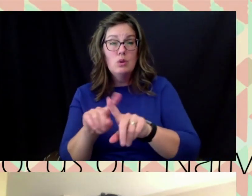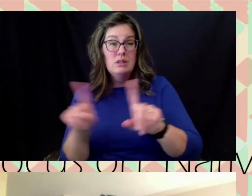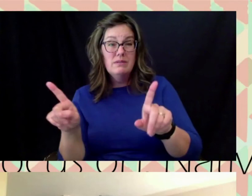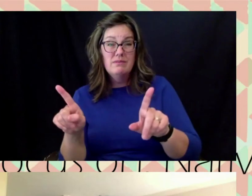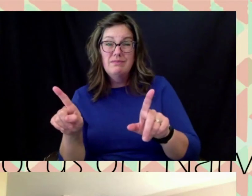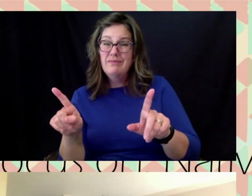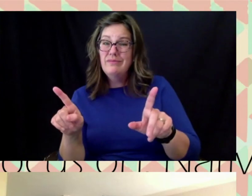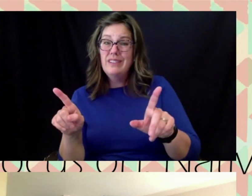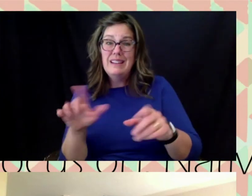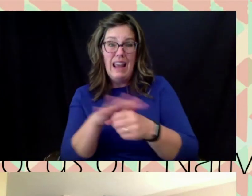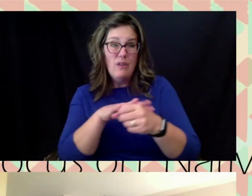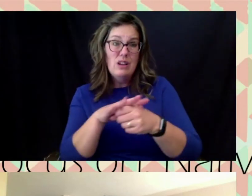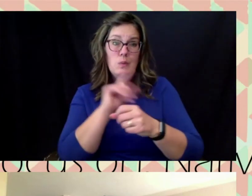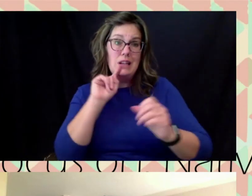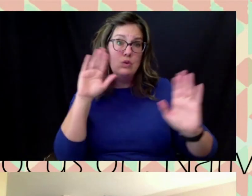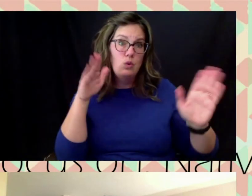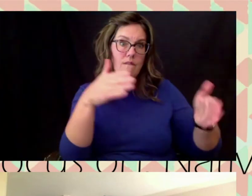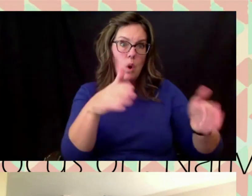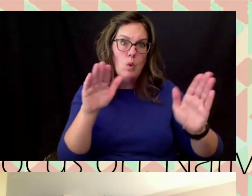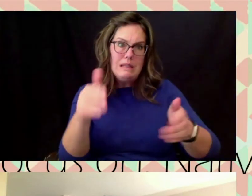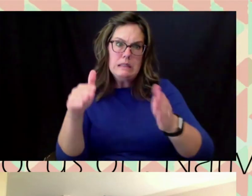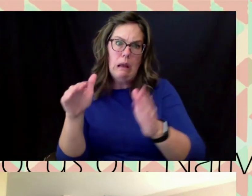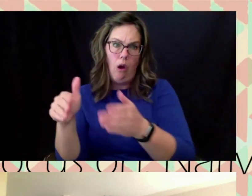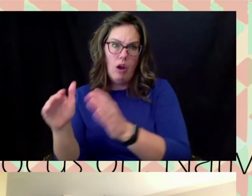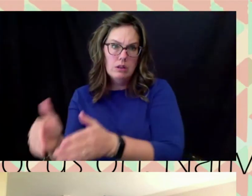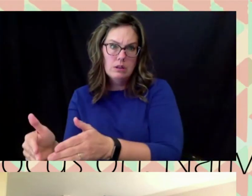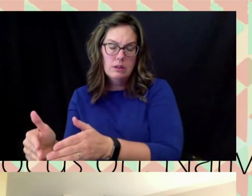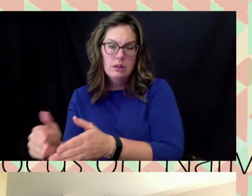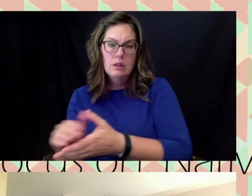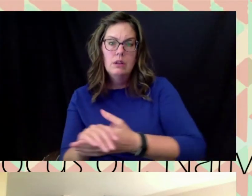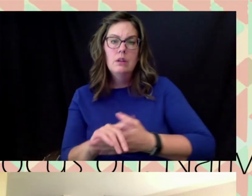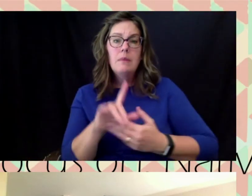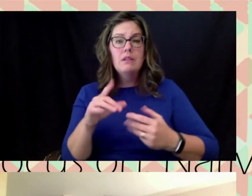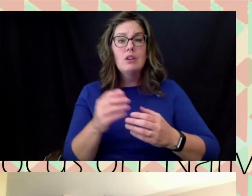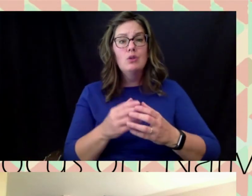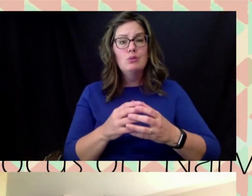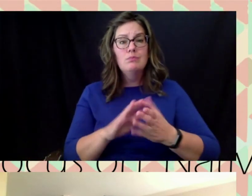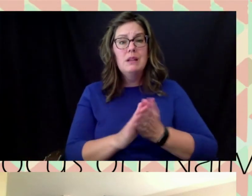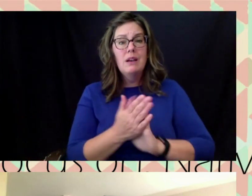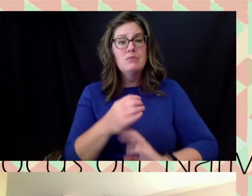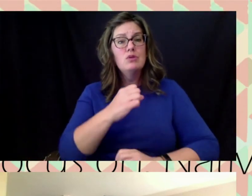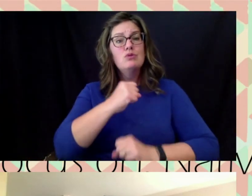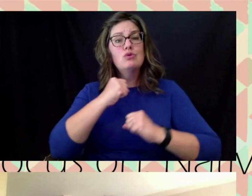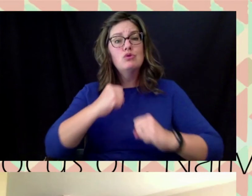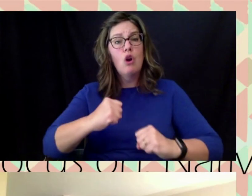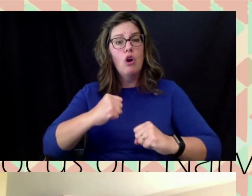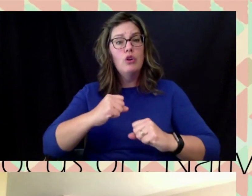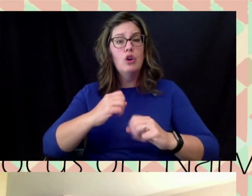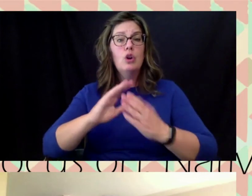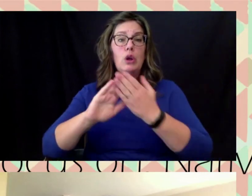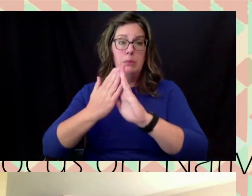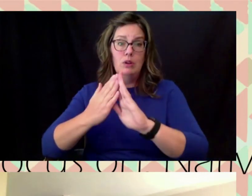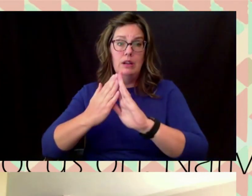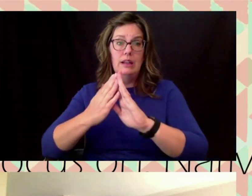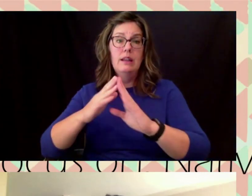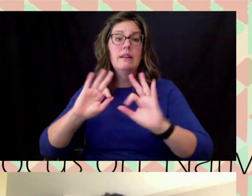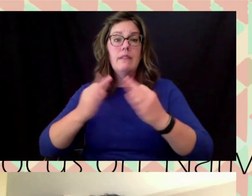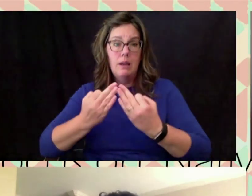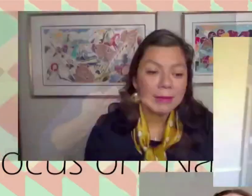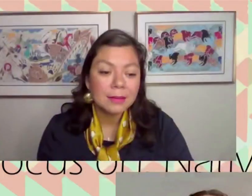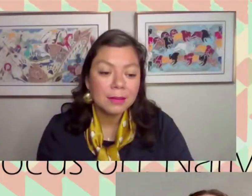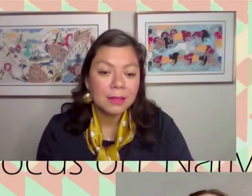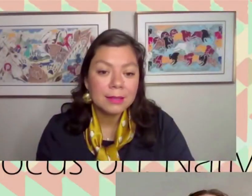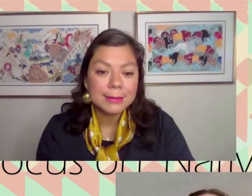to focus on um which includes strengthening our communities families and individuals um